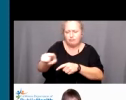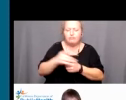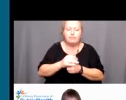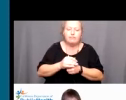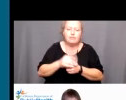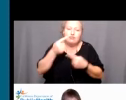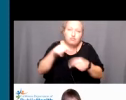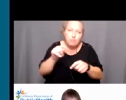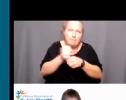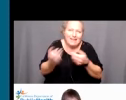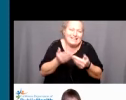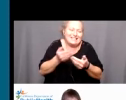easy to file complaints.